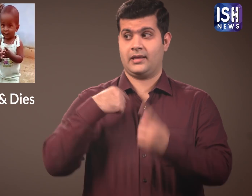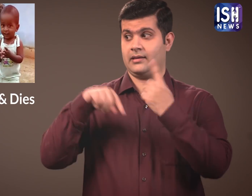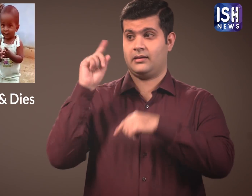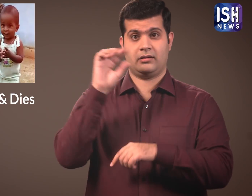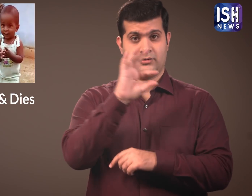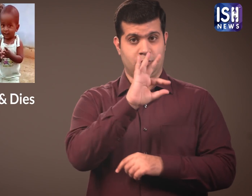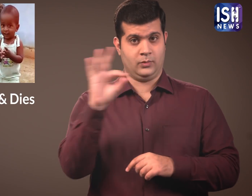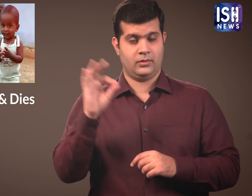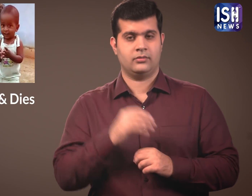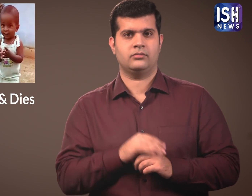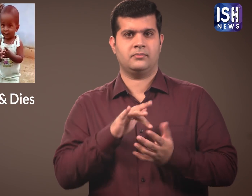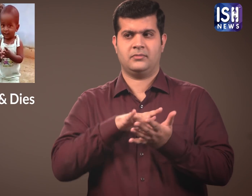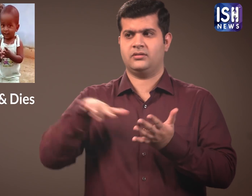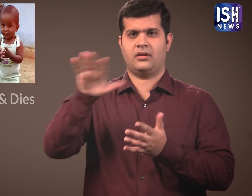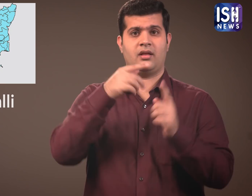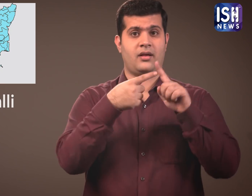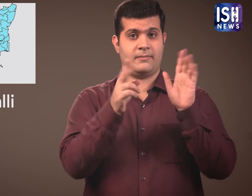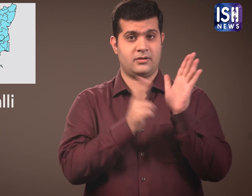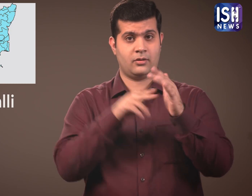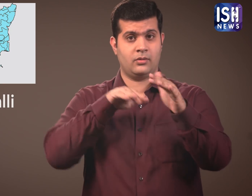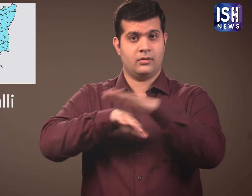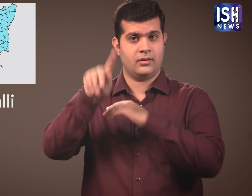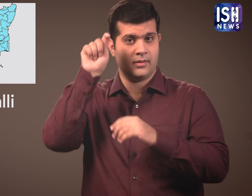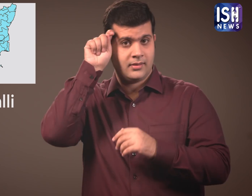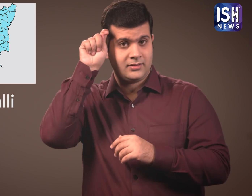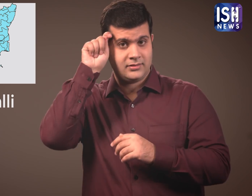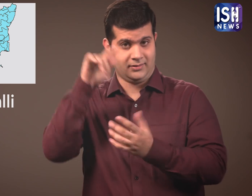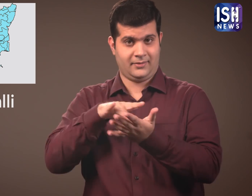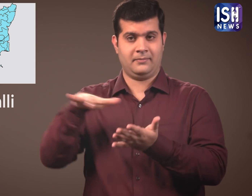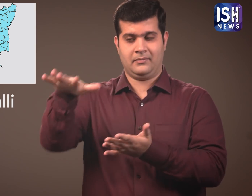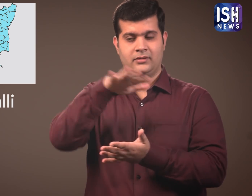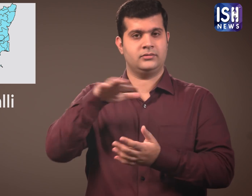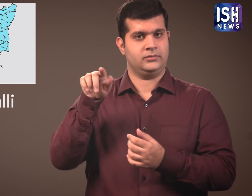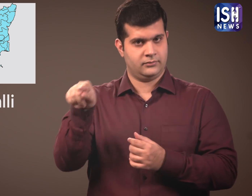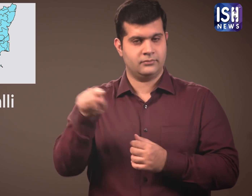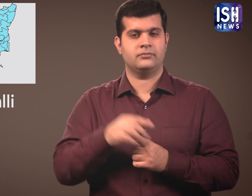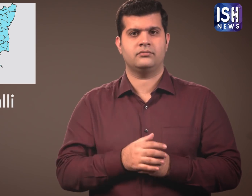Last week in Tamil Nadu's Tiruchirappalli